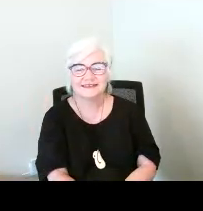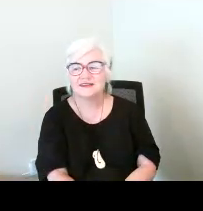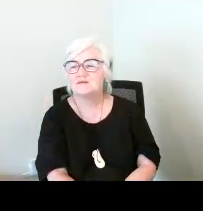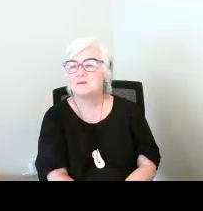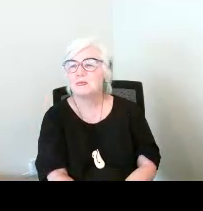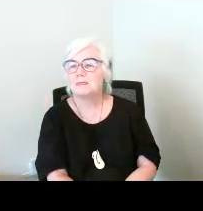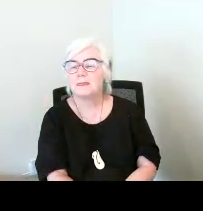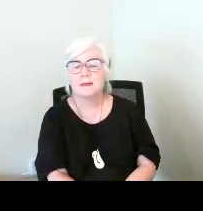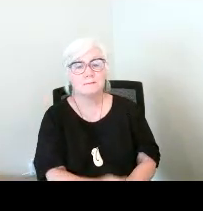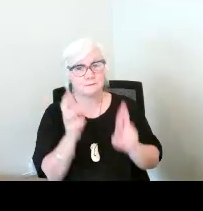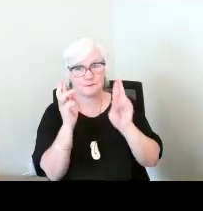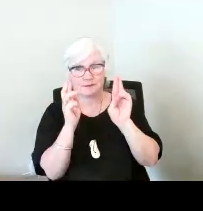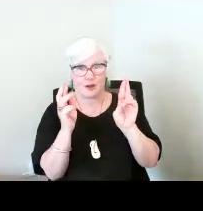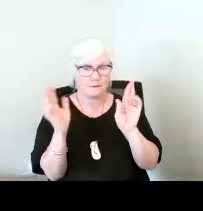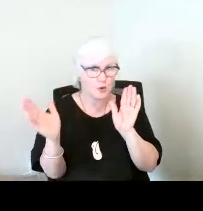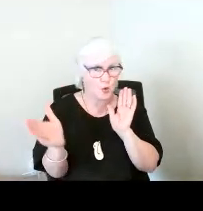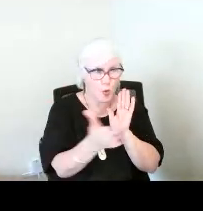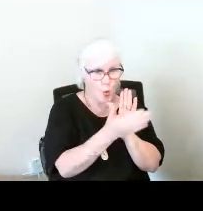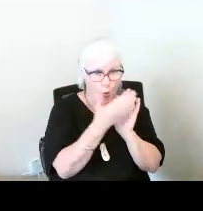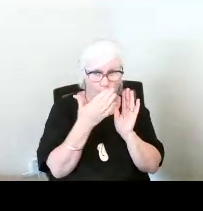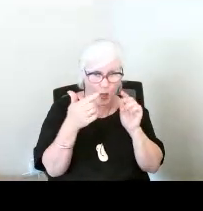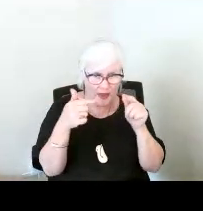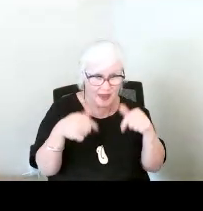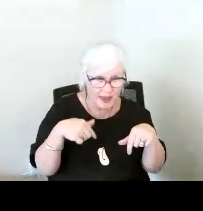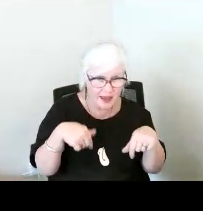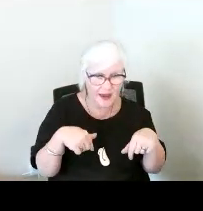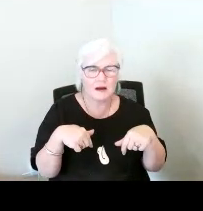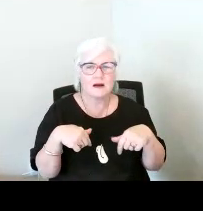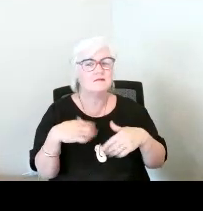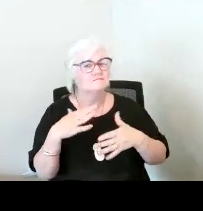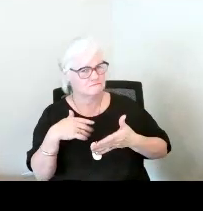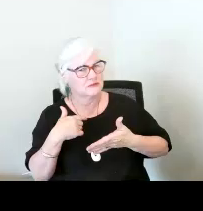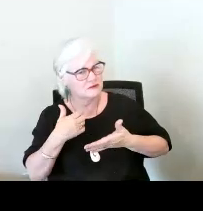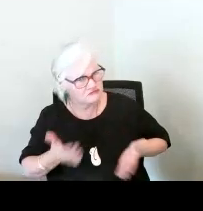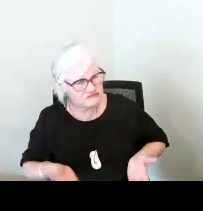I hope you all here assist the people you support to visit with us as I really